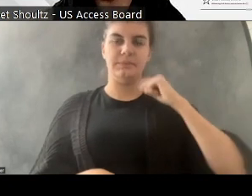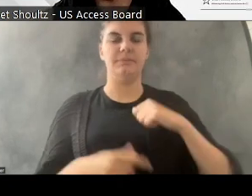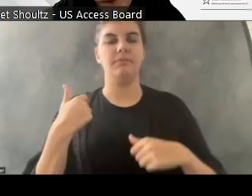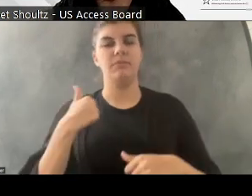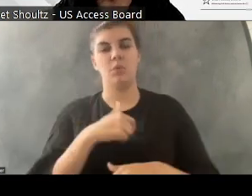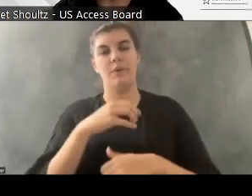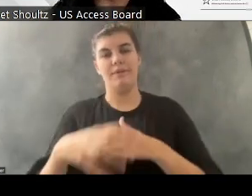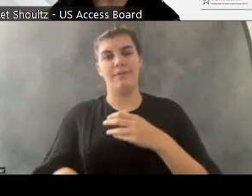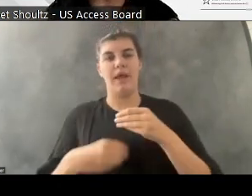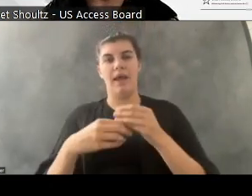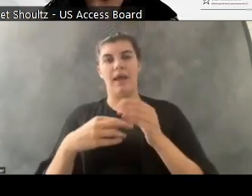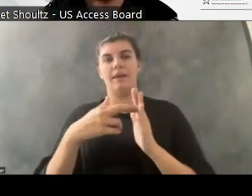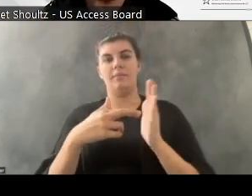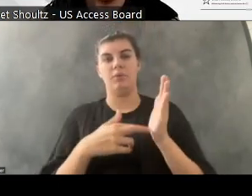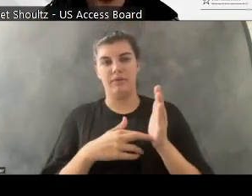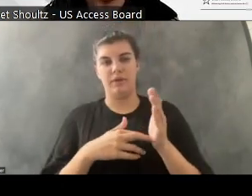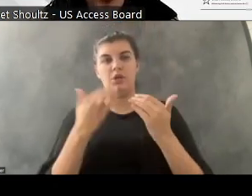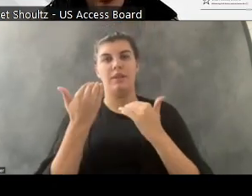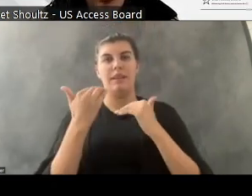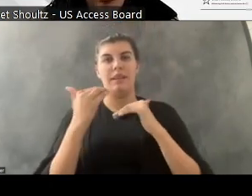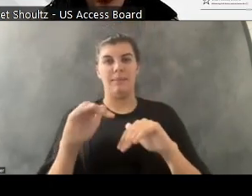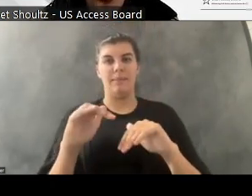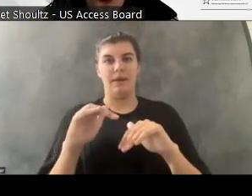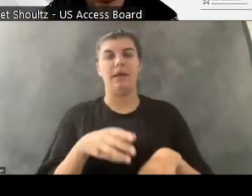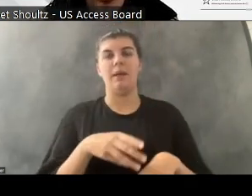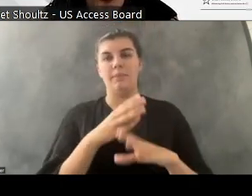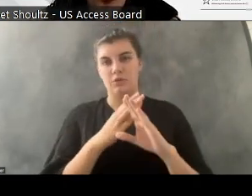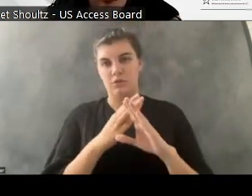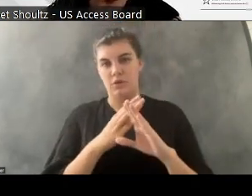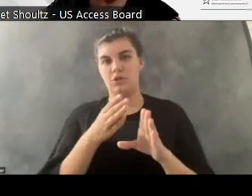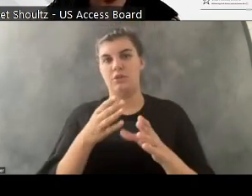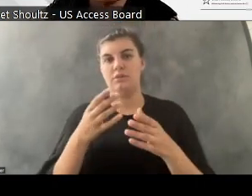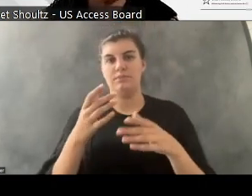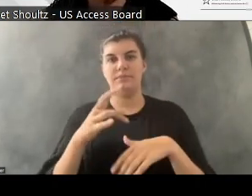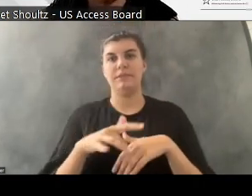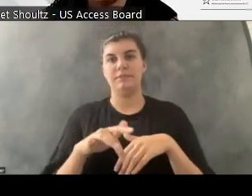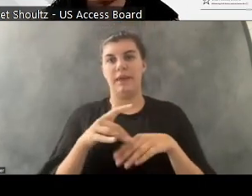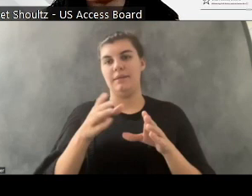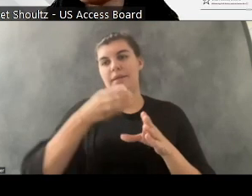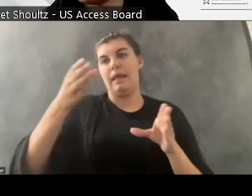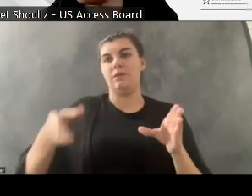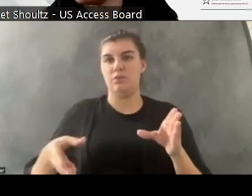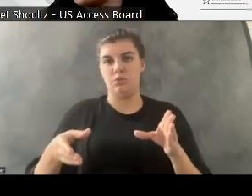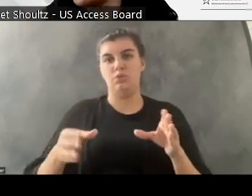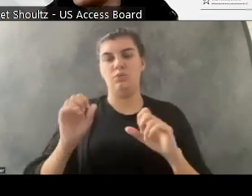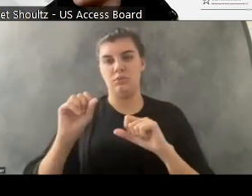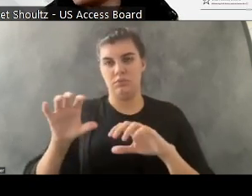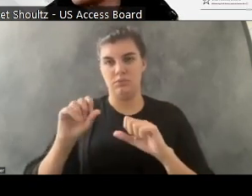We've added a provision limiting obstructions in the space adjacent to passenger loading zones. And